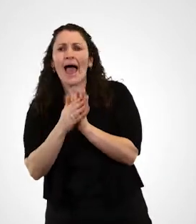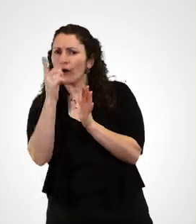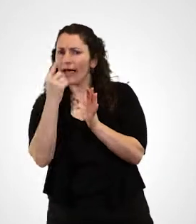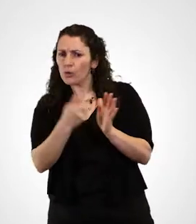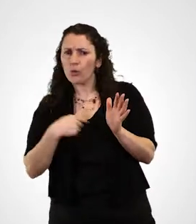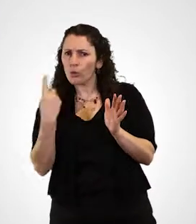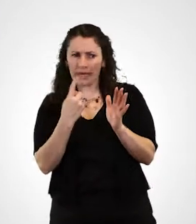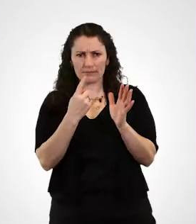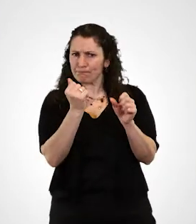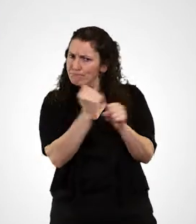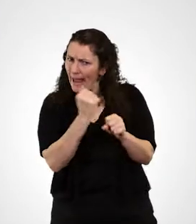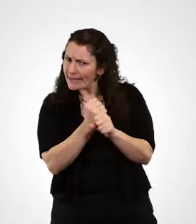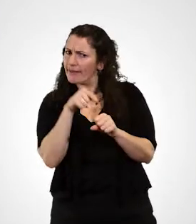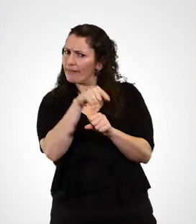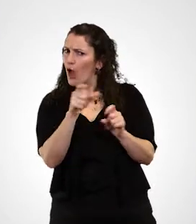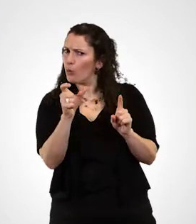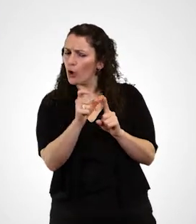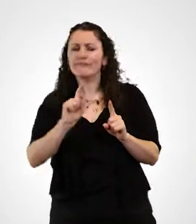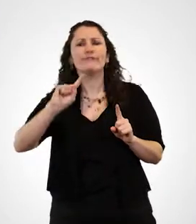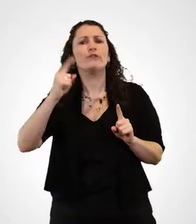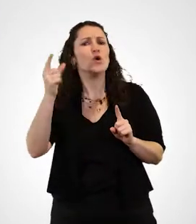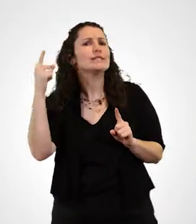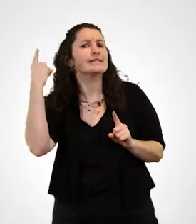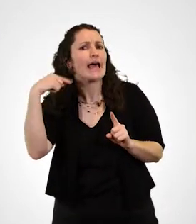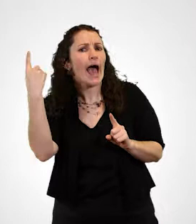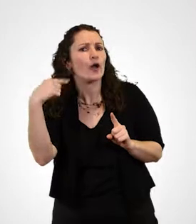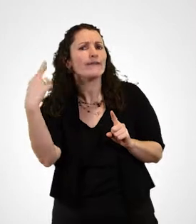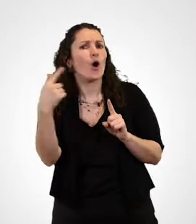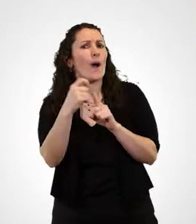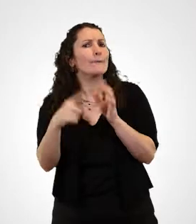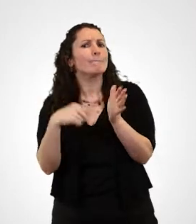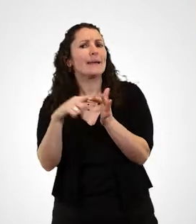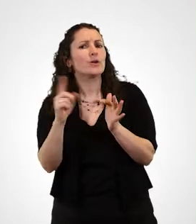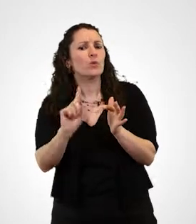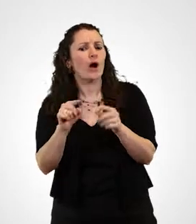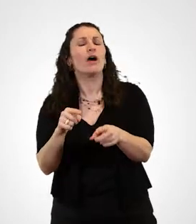and so we talk about what's the first sound in Pete and the children will say "p, p, p, p",